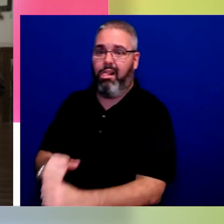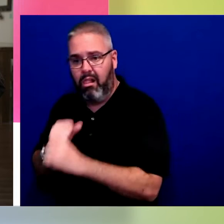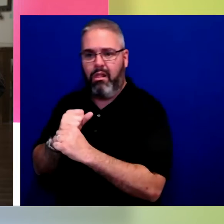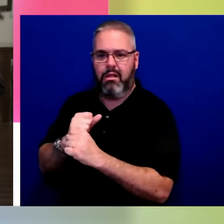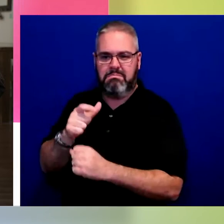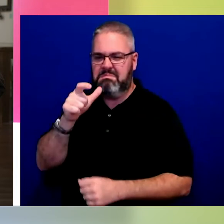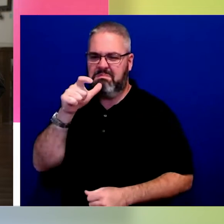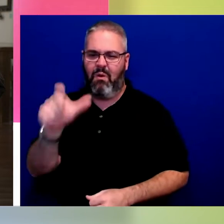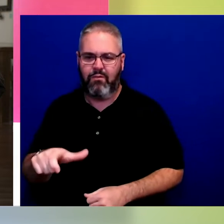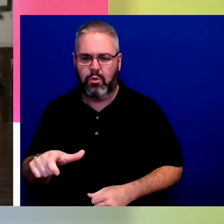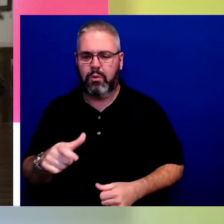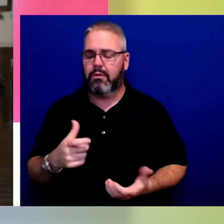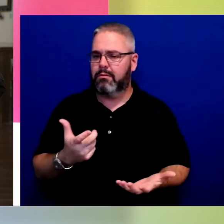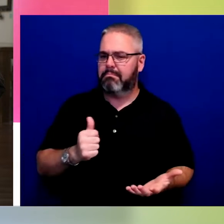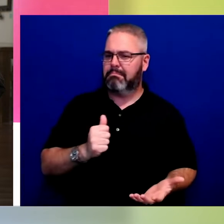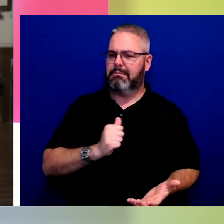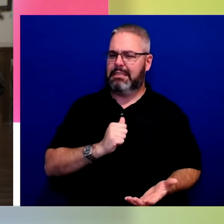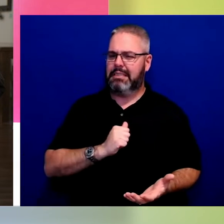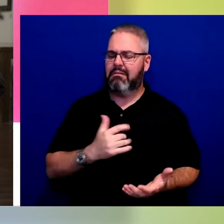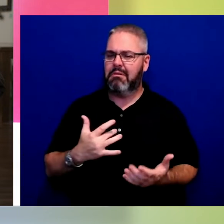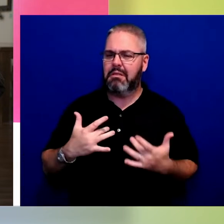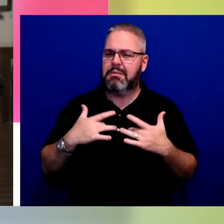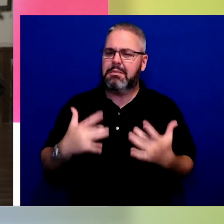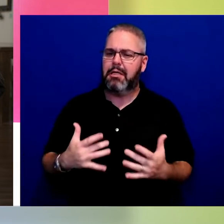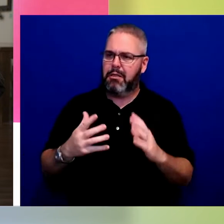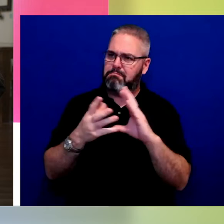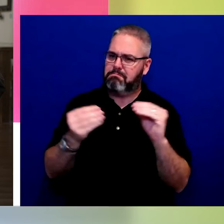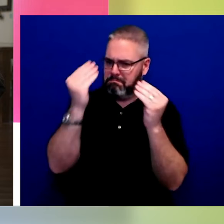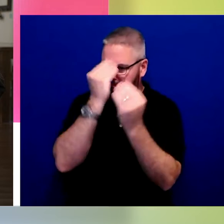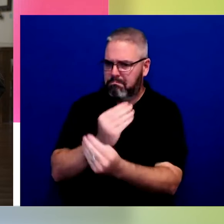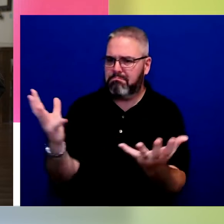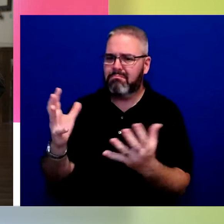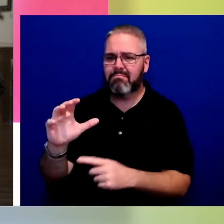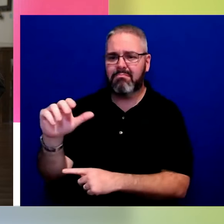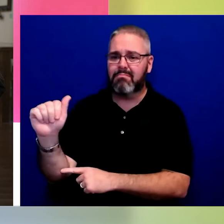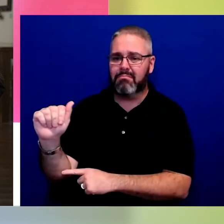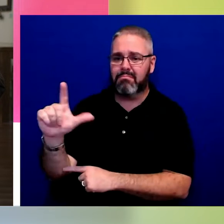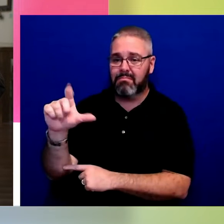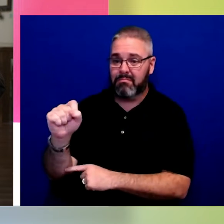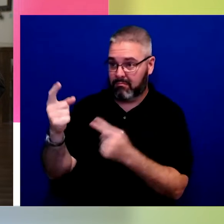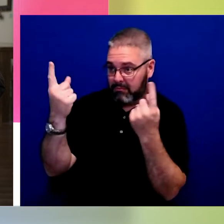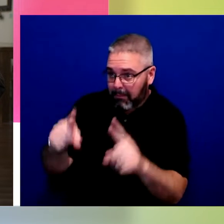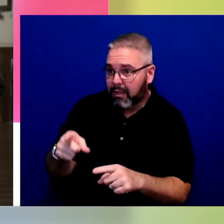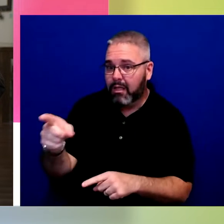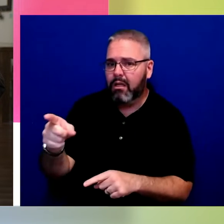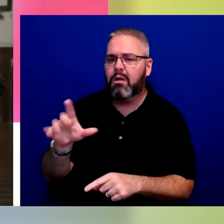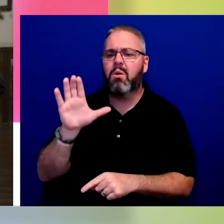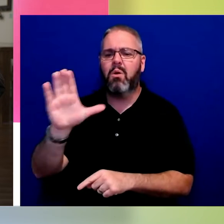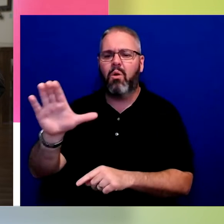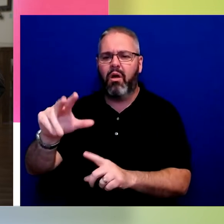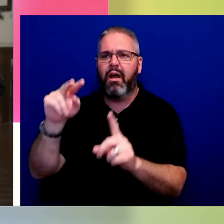I often tell others living with ALS to keep your perspective on the long game.